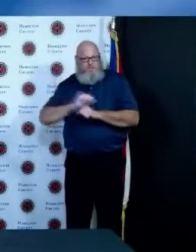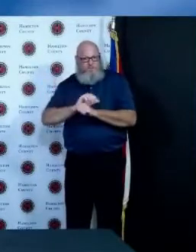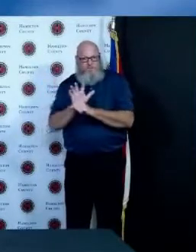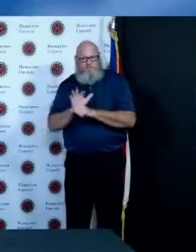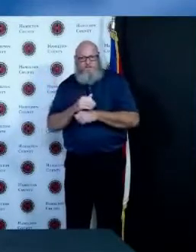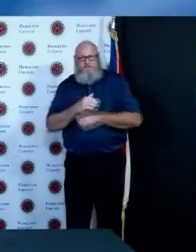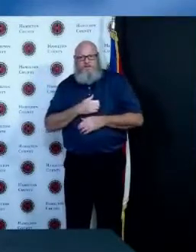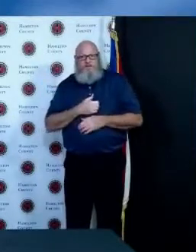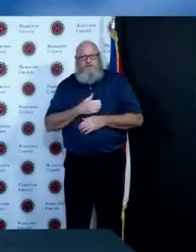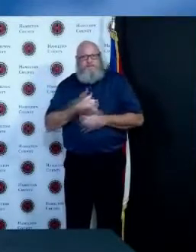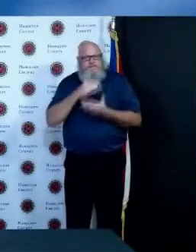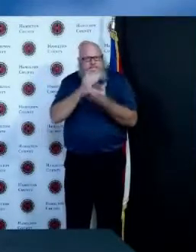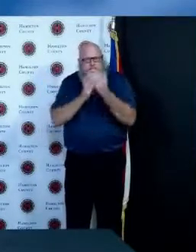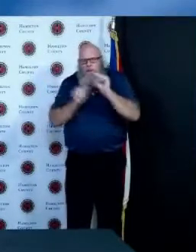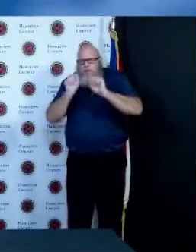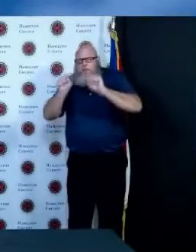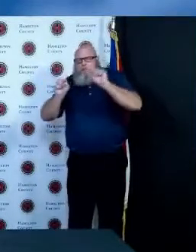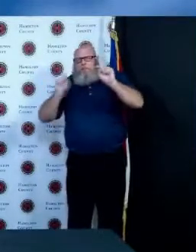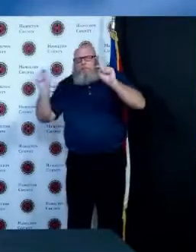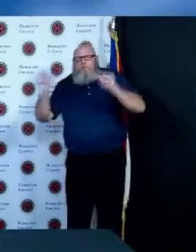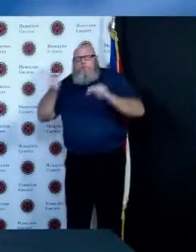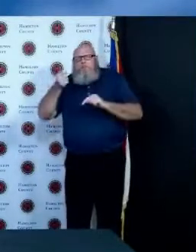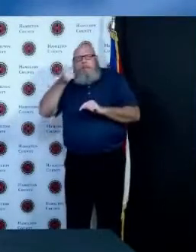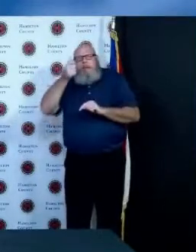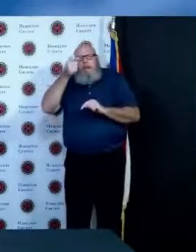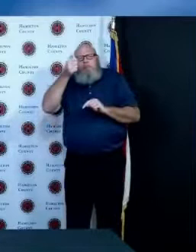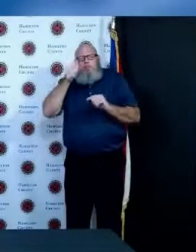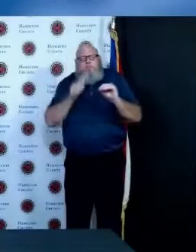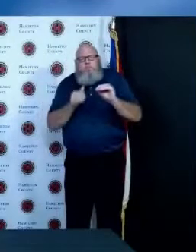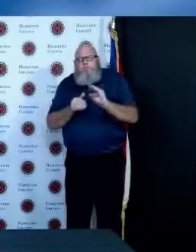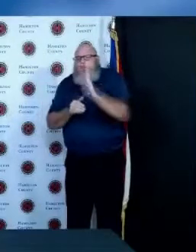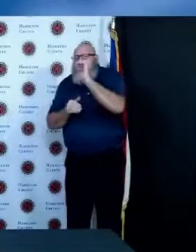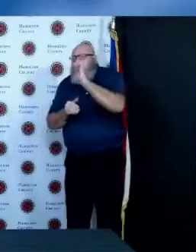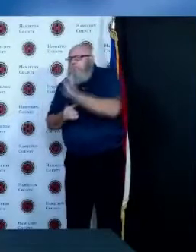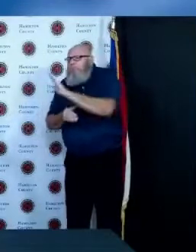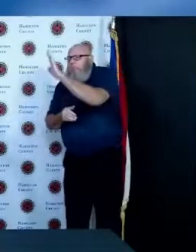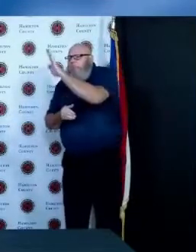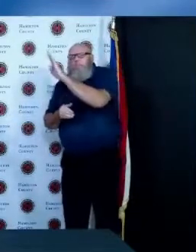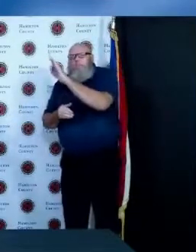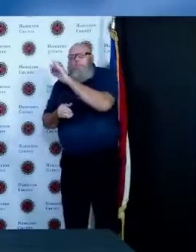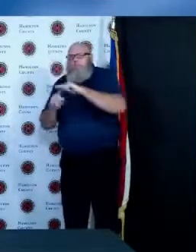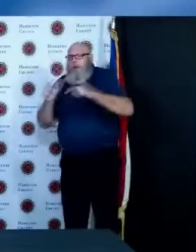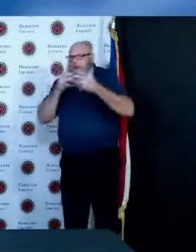in the beginning of December there does remain a whole lot of Covid in our community there are